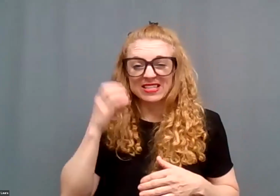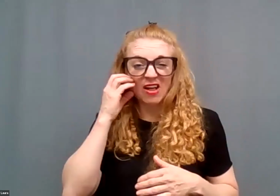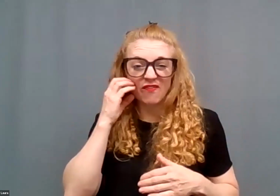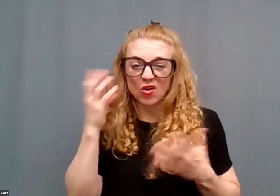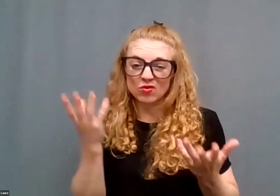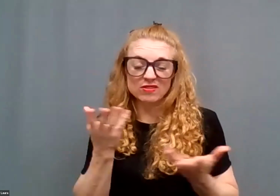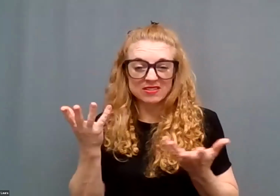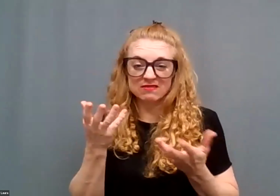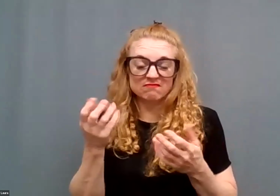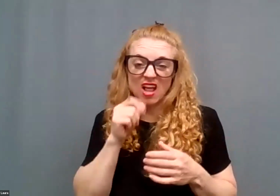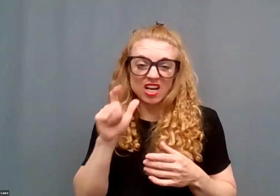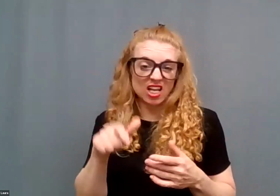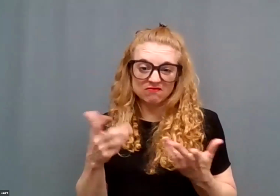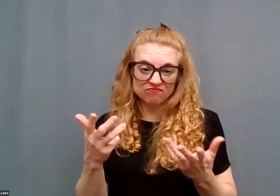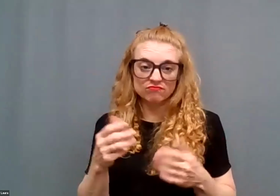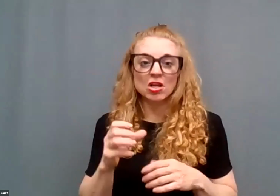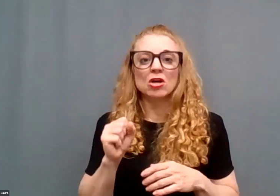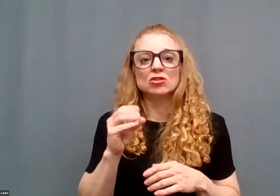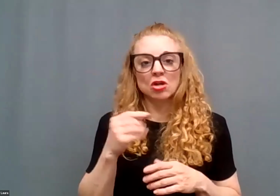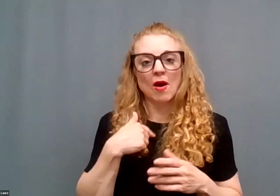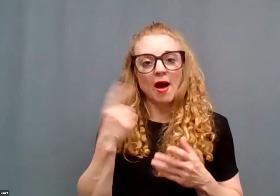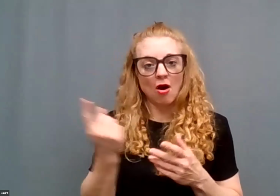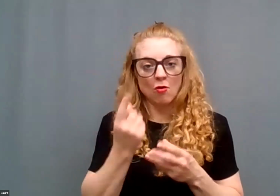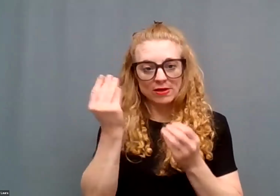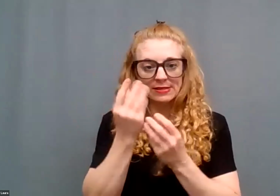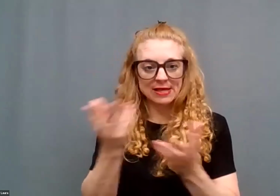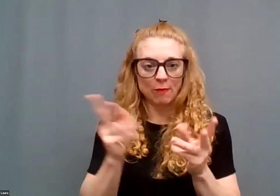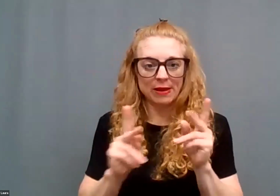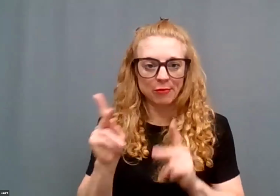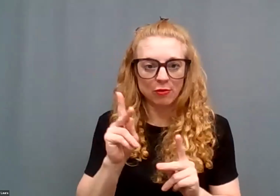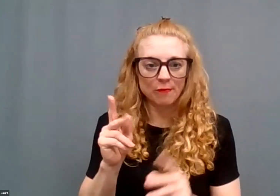see any need for it and what I always advise people to do is if if whoever's trying to set